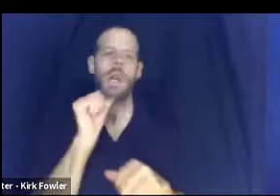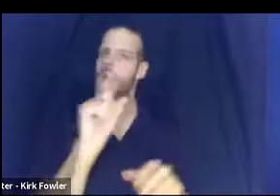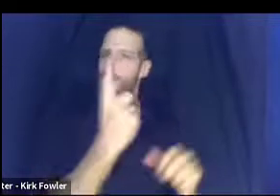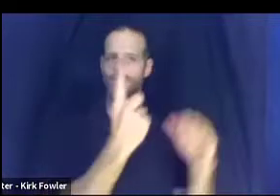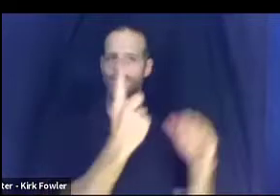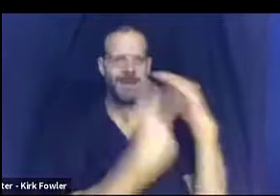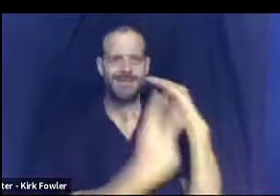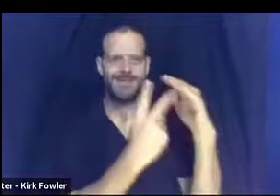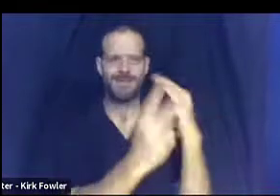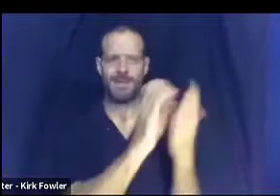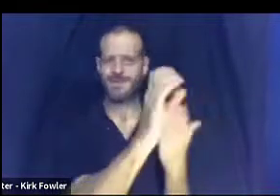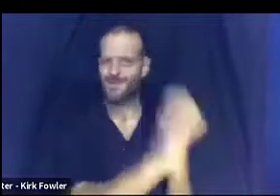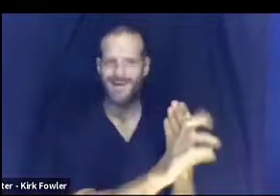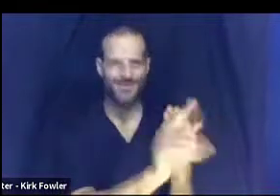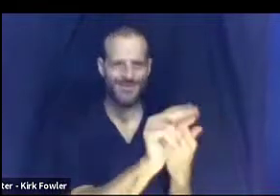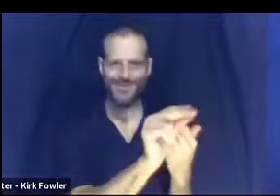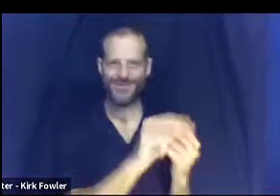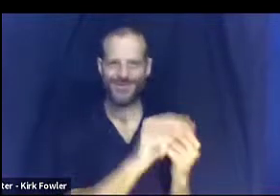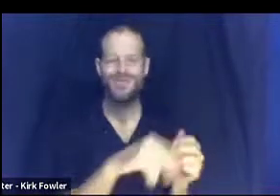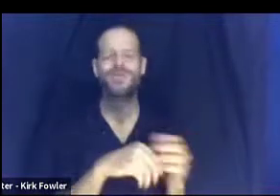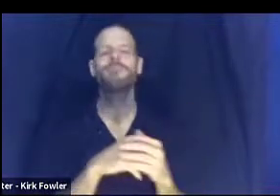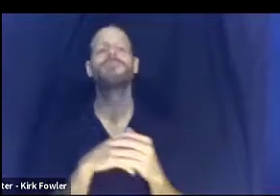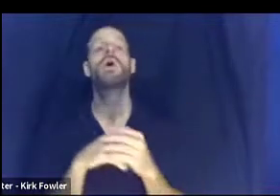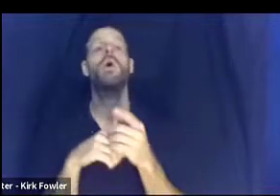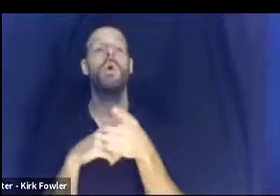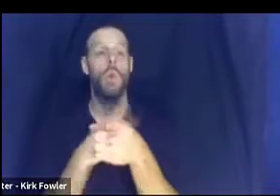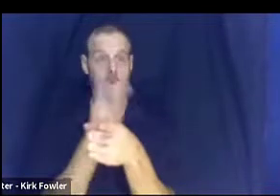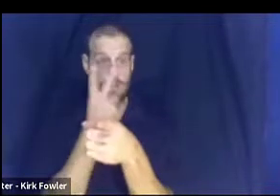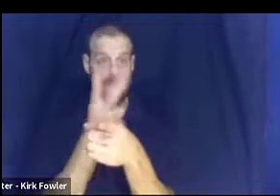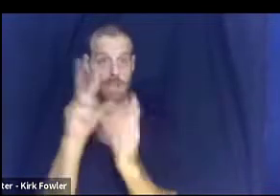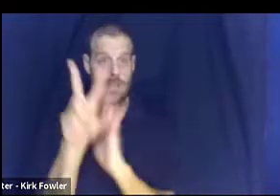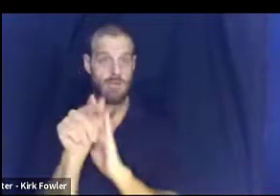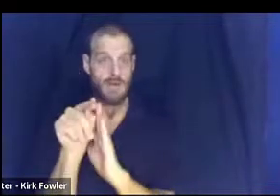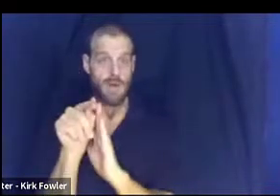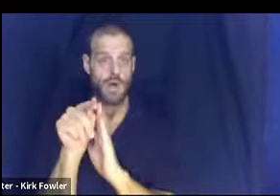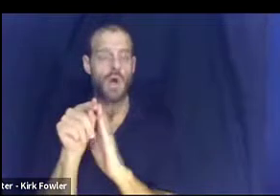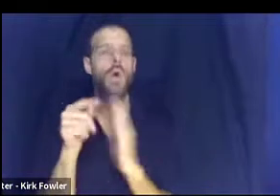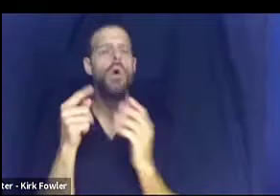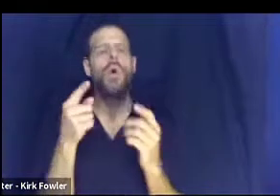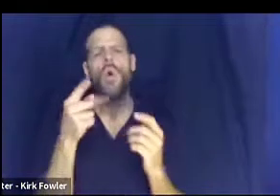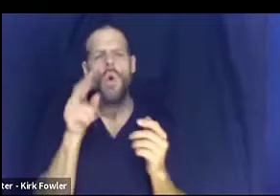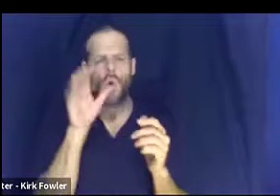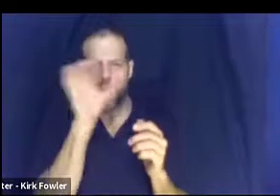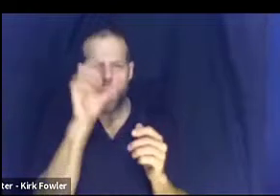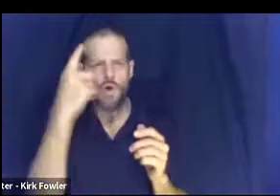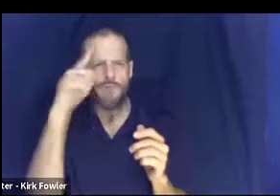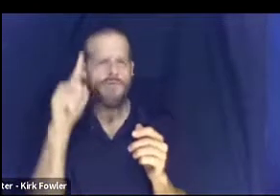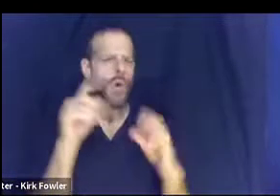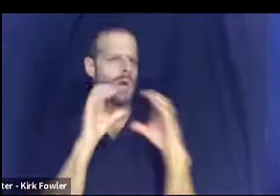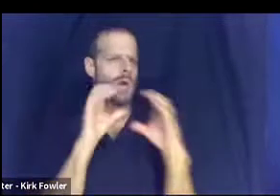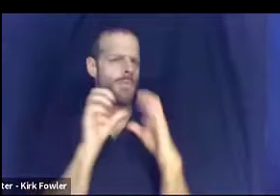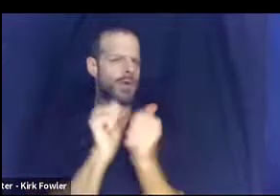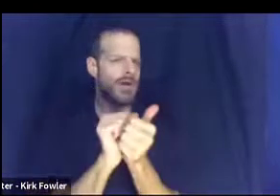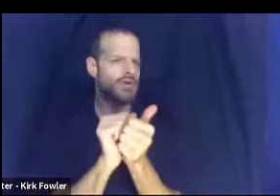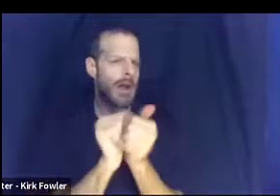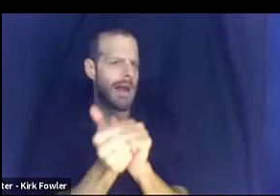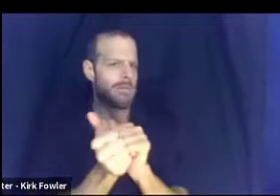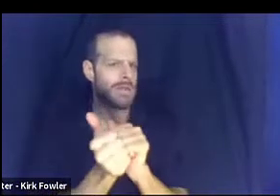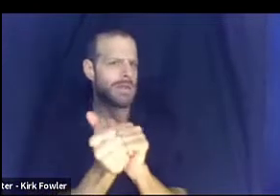And so as you watch this video, what we're looking for is what are the communication adaptations and what are the CVI adaptations